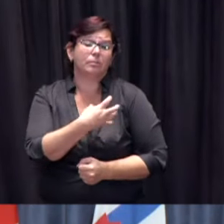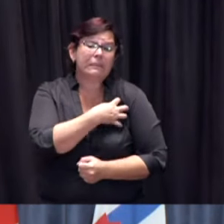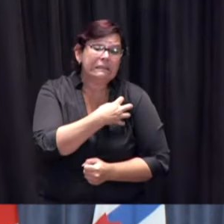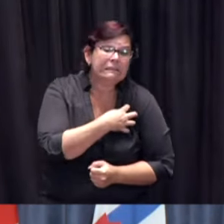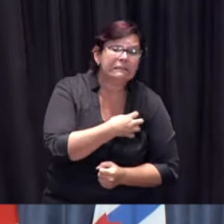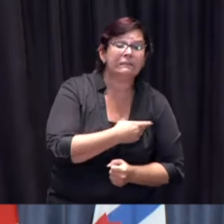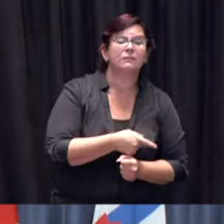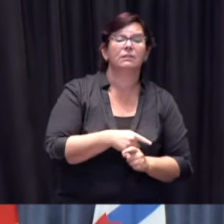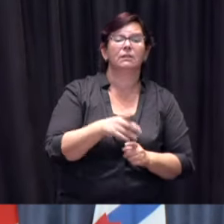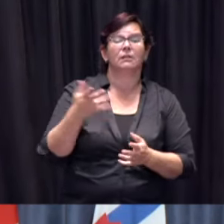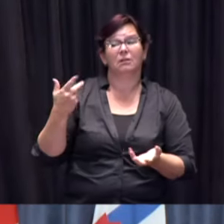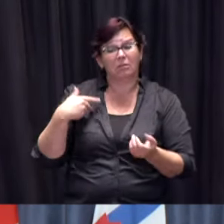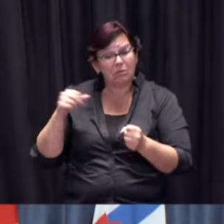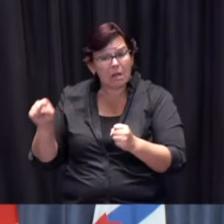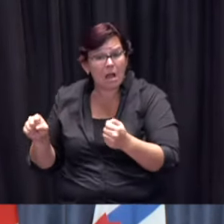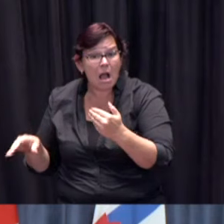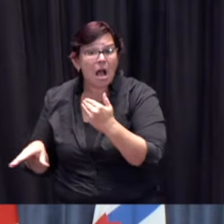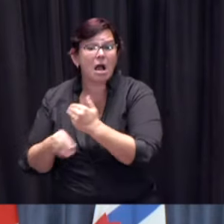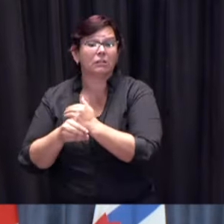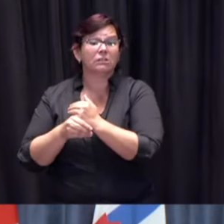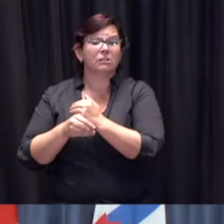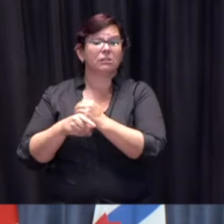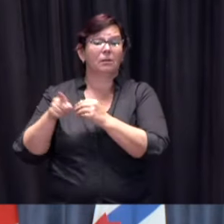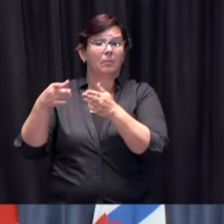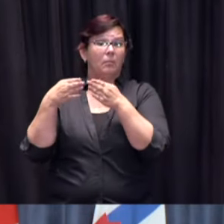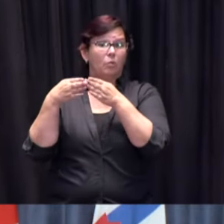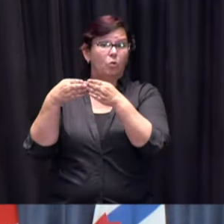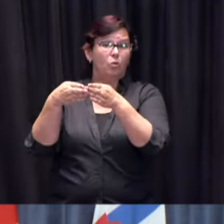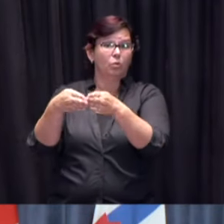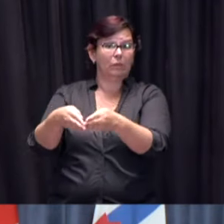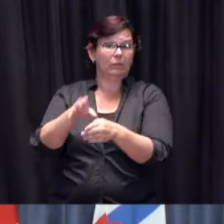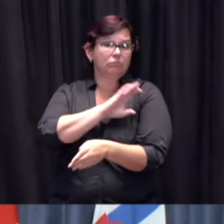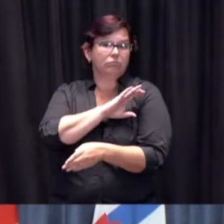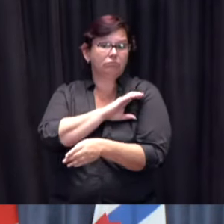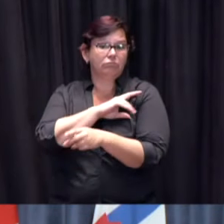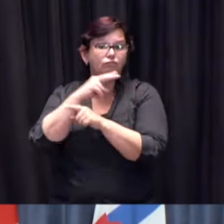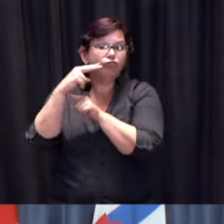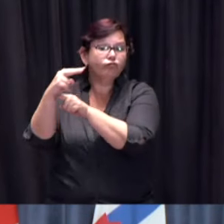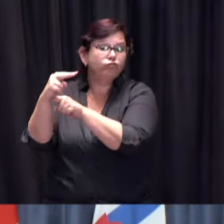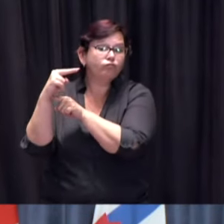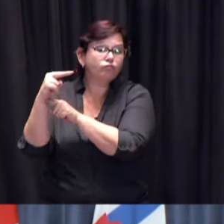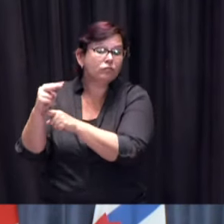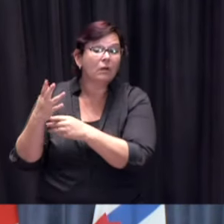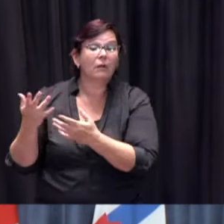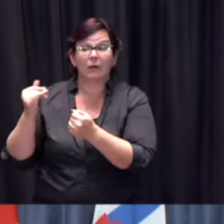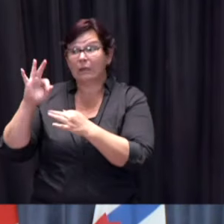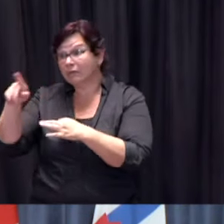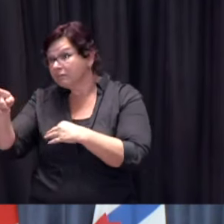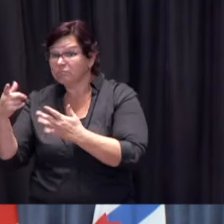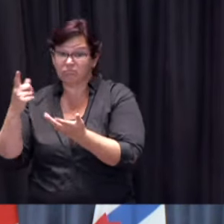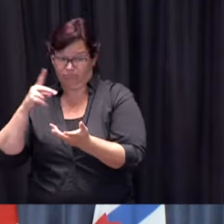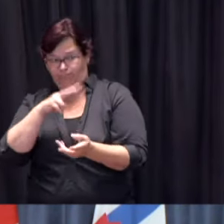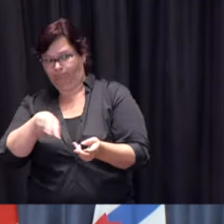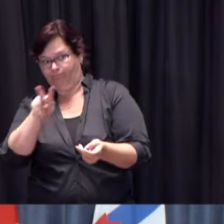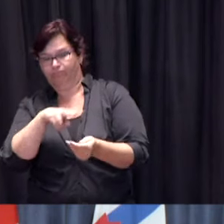and I would hope we never have to take the decision to close the beaches but if that is what it takes to stop incredible crowd scenes if it gets to that